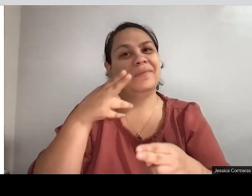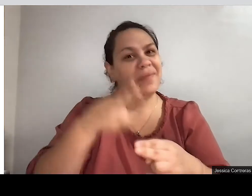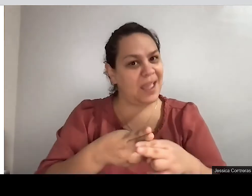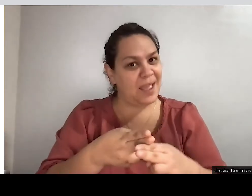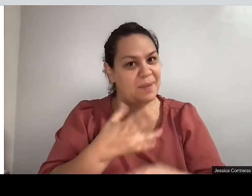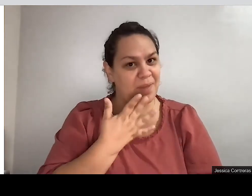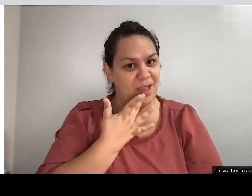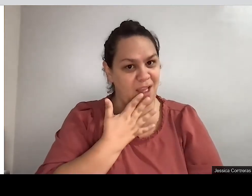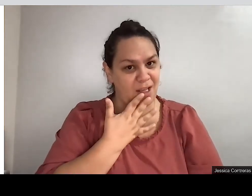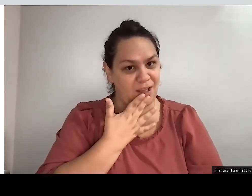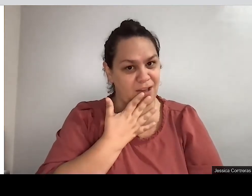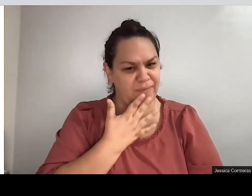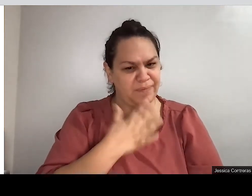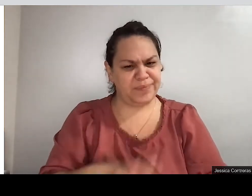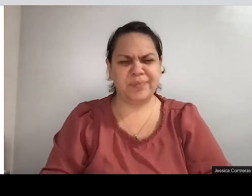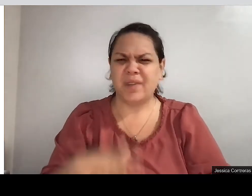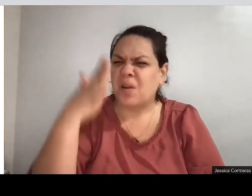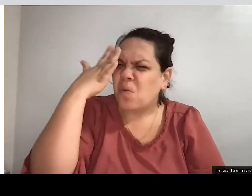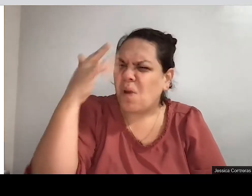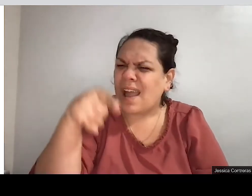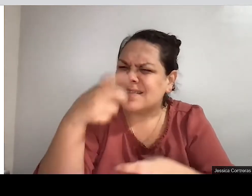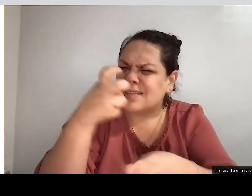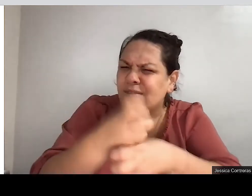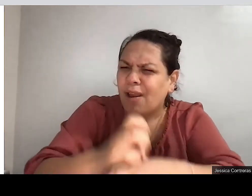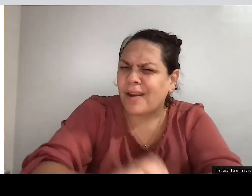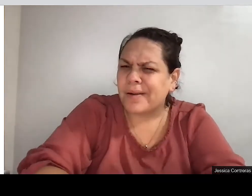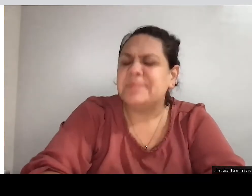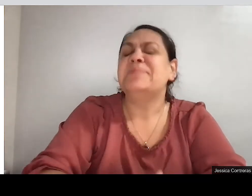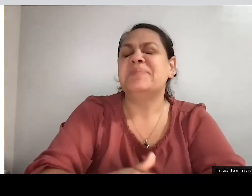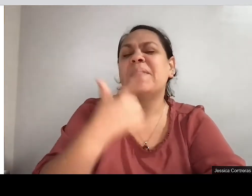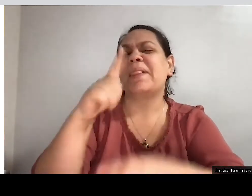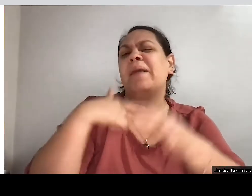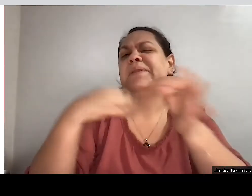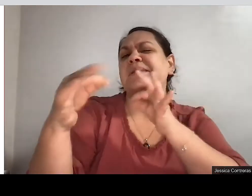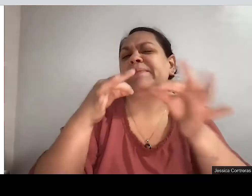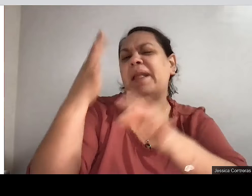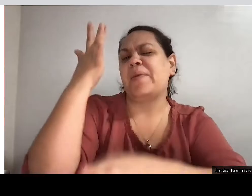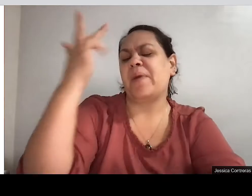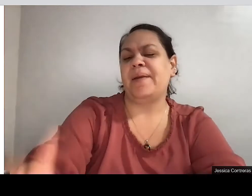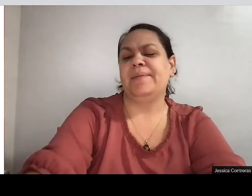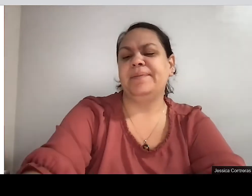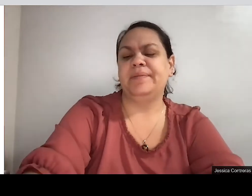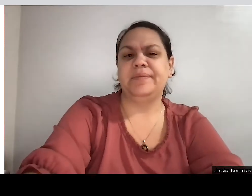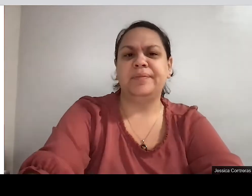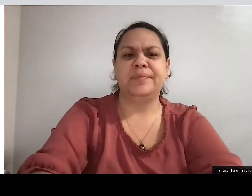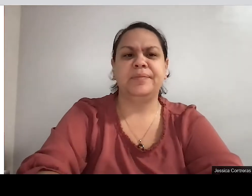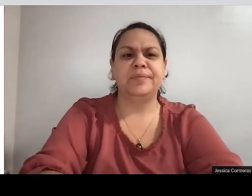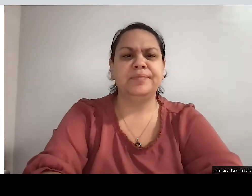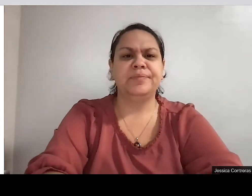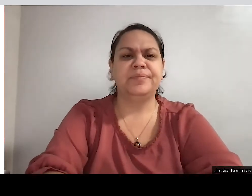Remember, the goal is to name the color, not the word. Why is this so hard? Let me explain.